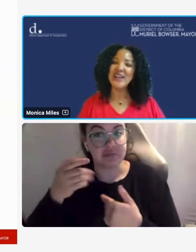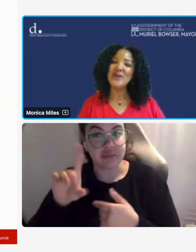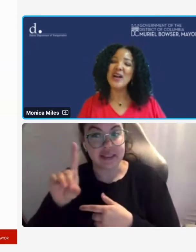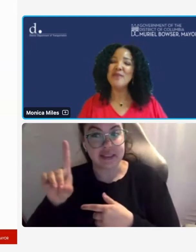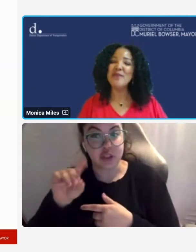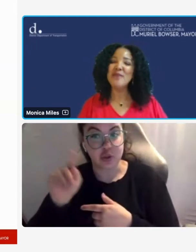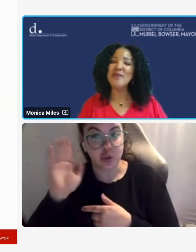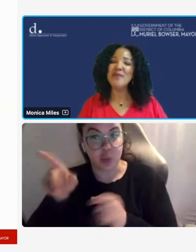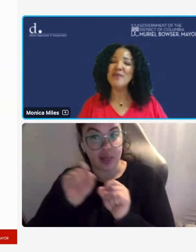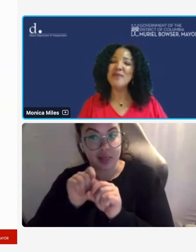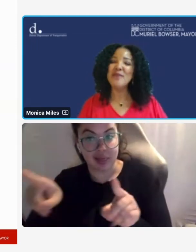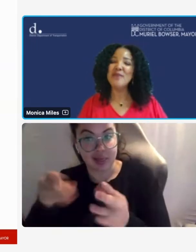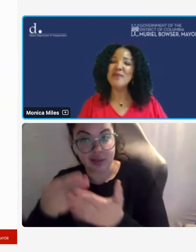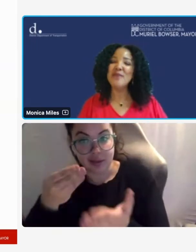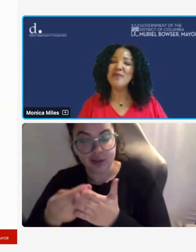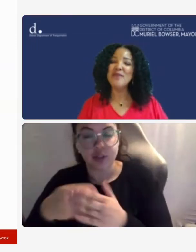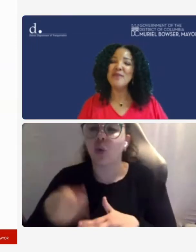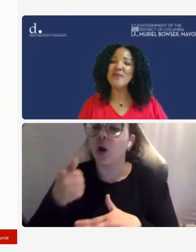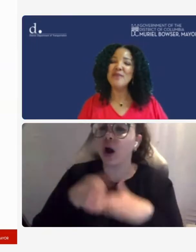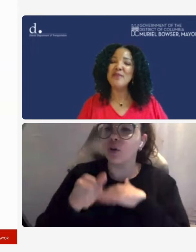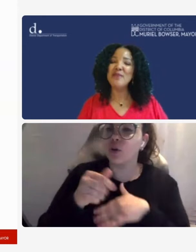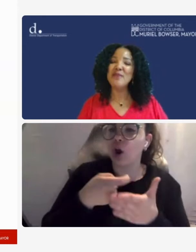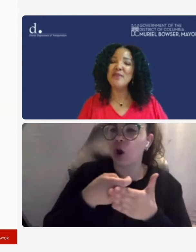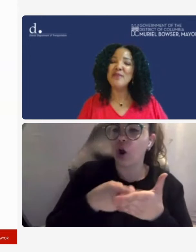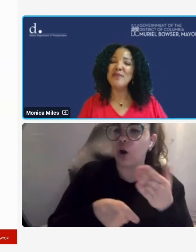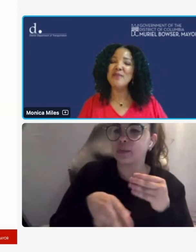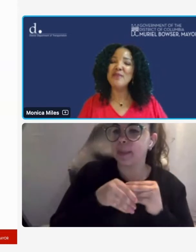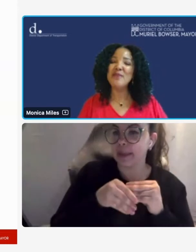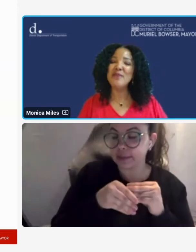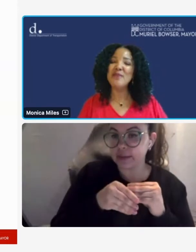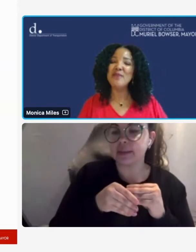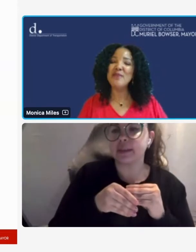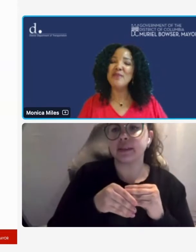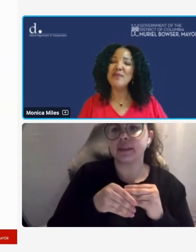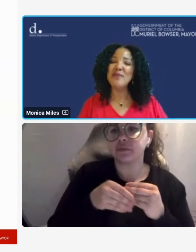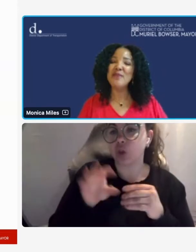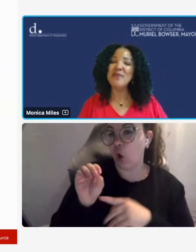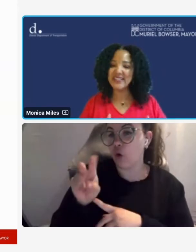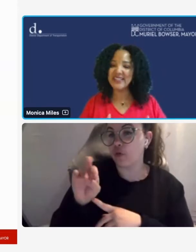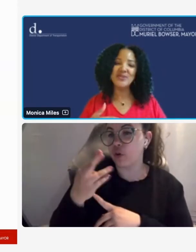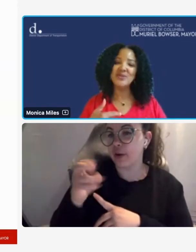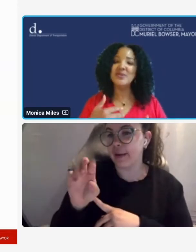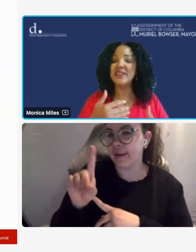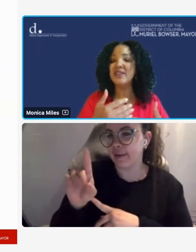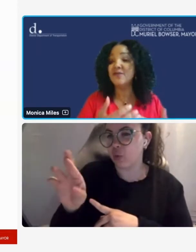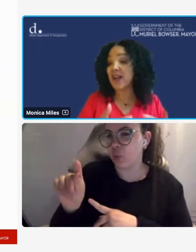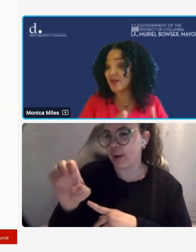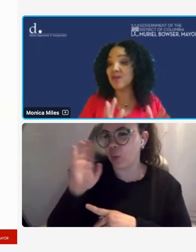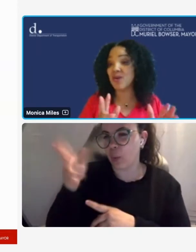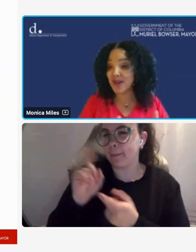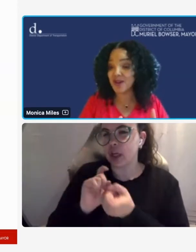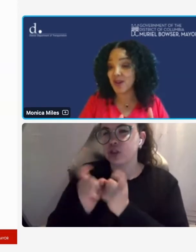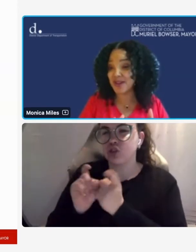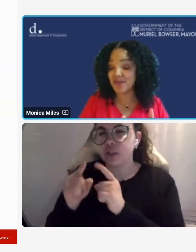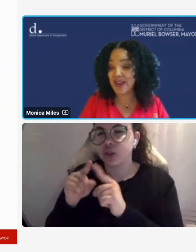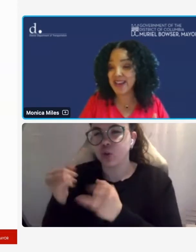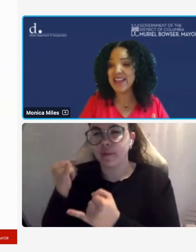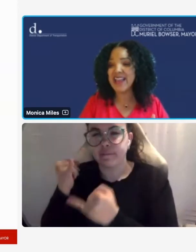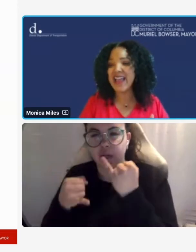so um under cost plus bixby contracts the overhead rate is adjusted to the final audit audited rate